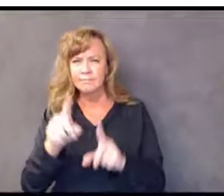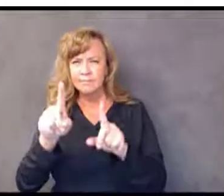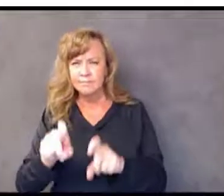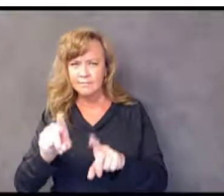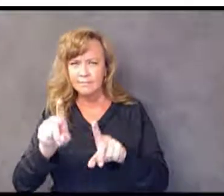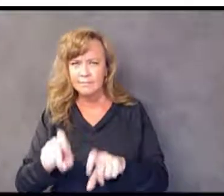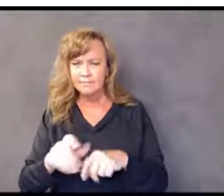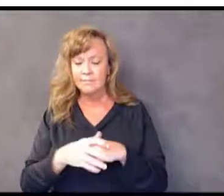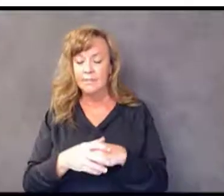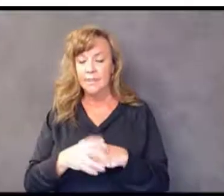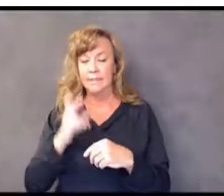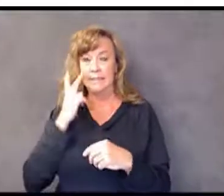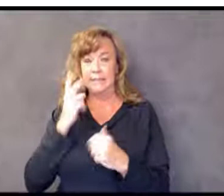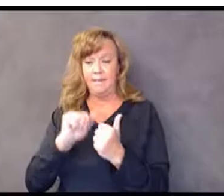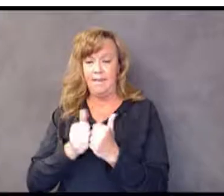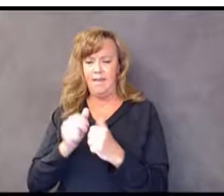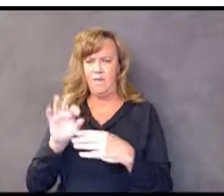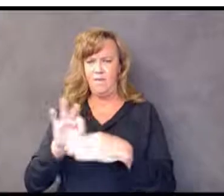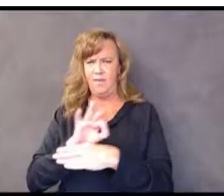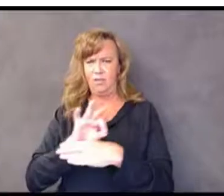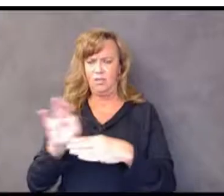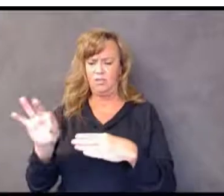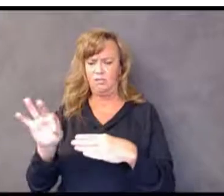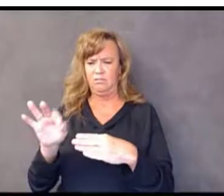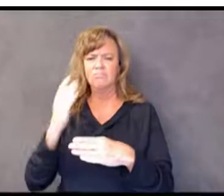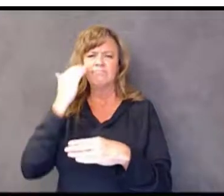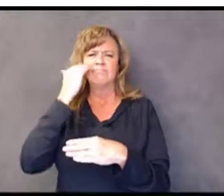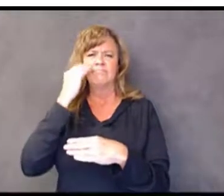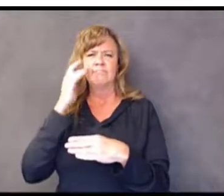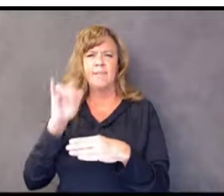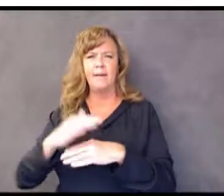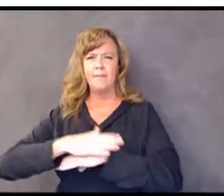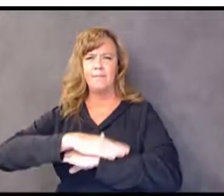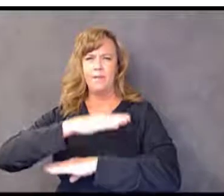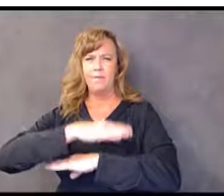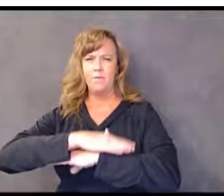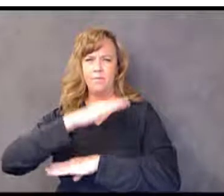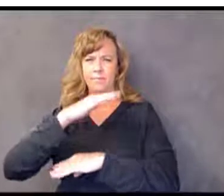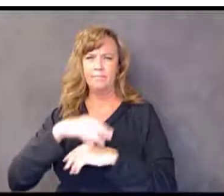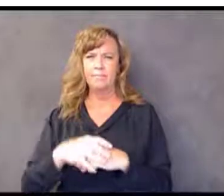and become familiar with the platform.